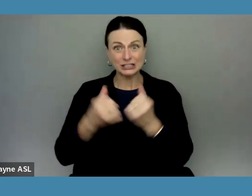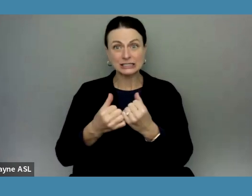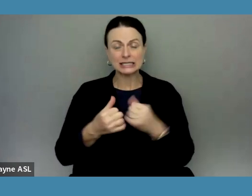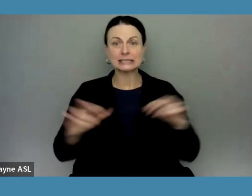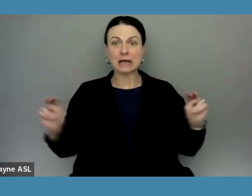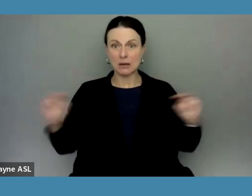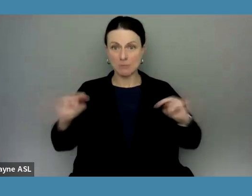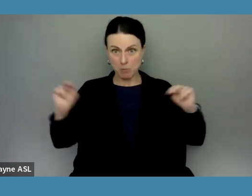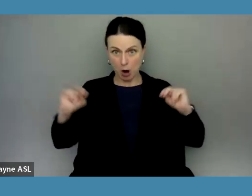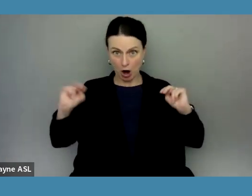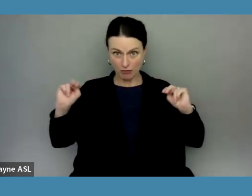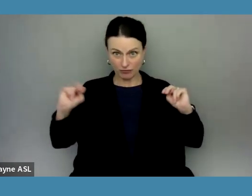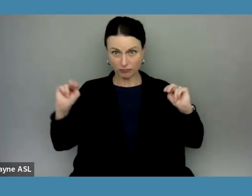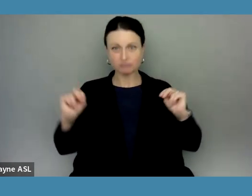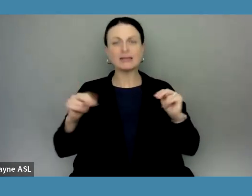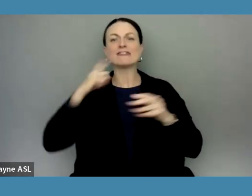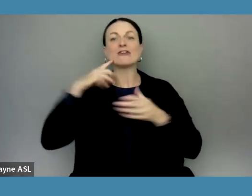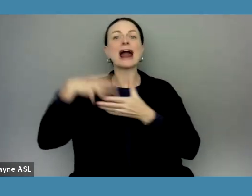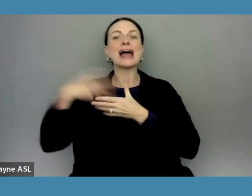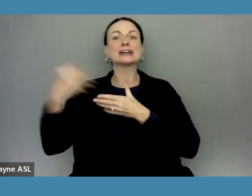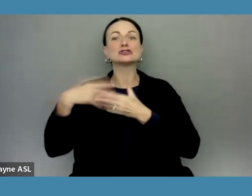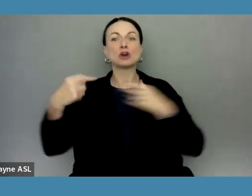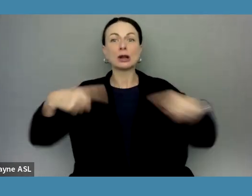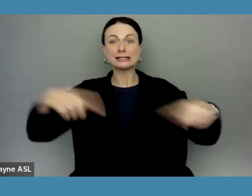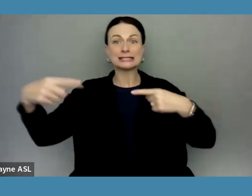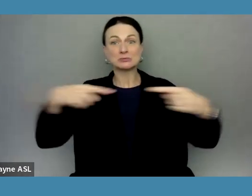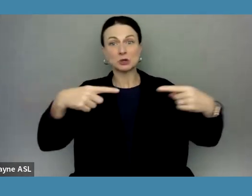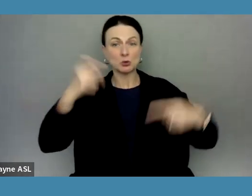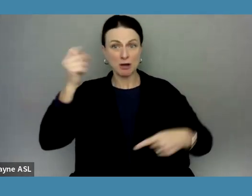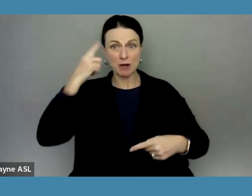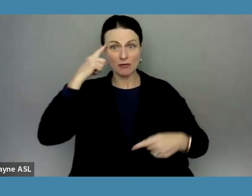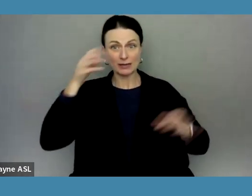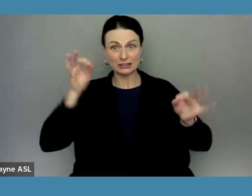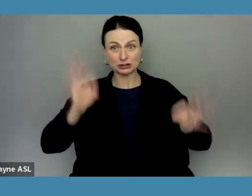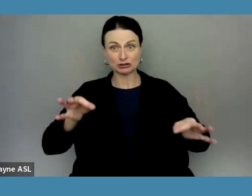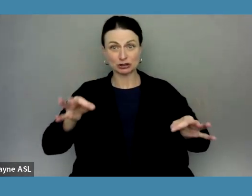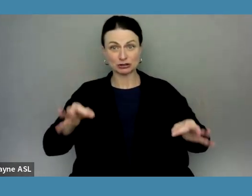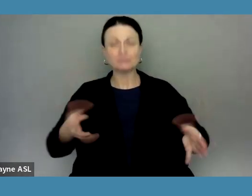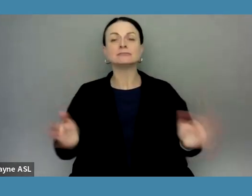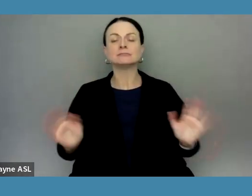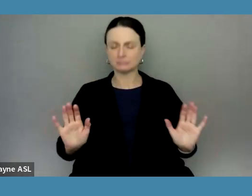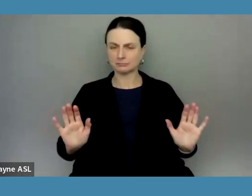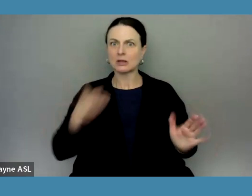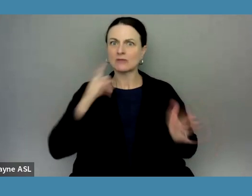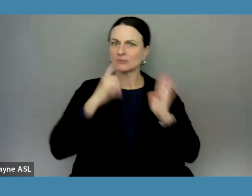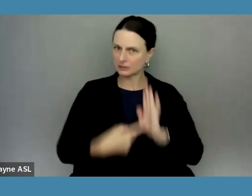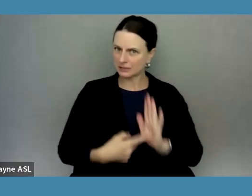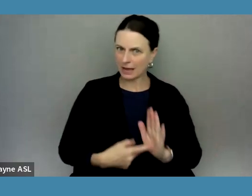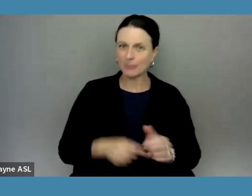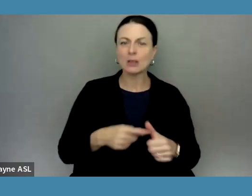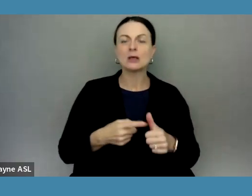and external disputes over government decision such as public employee discipline,